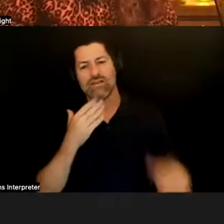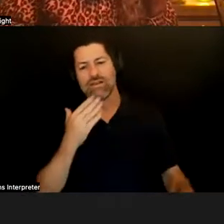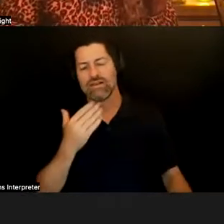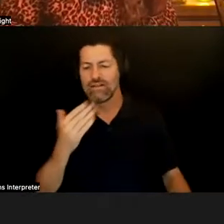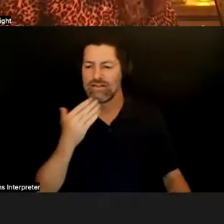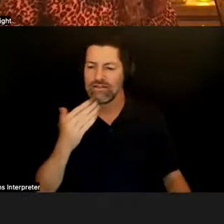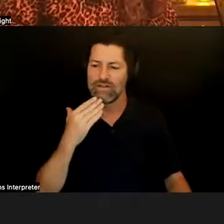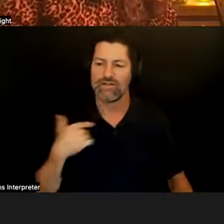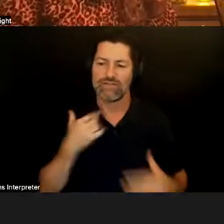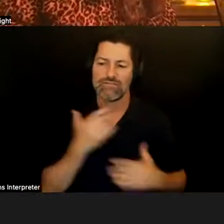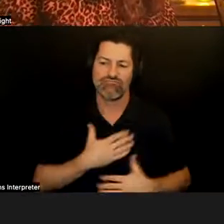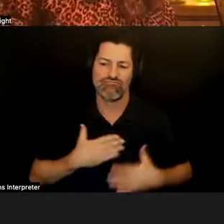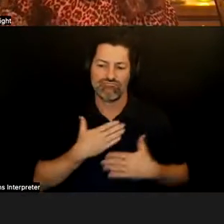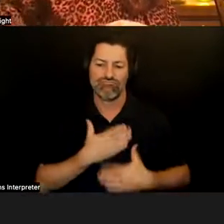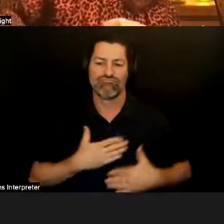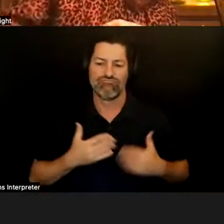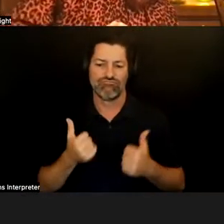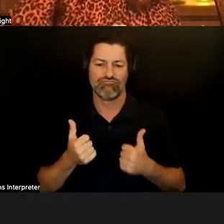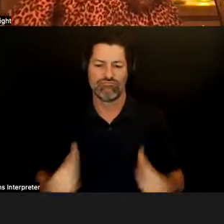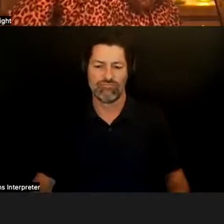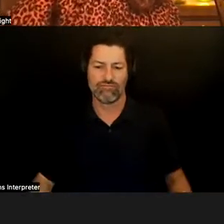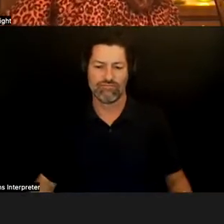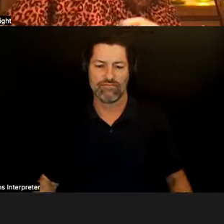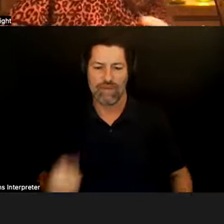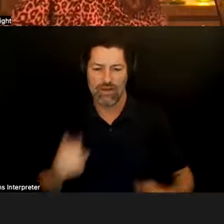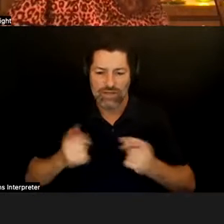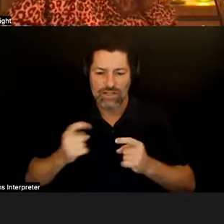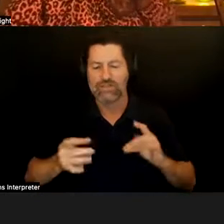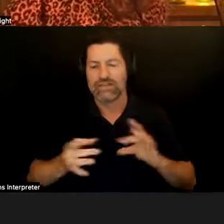20:29:57 I really appreciate it. . thank you. Your comments, and thank you very much for